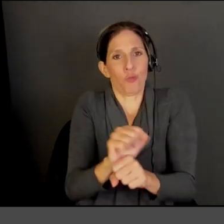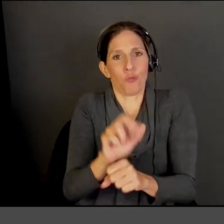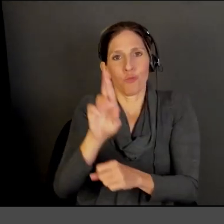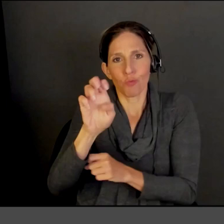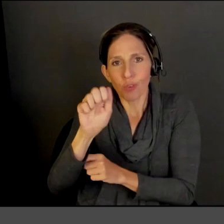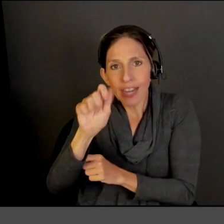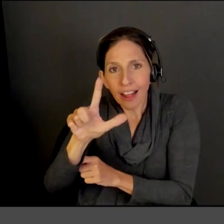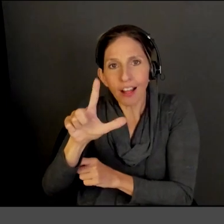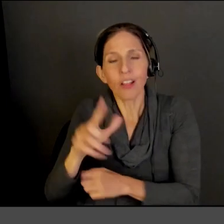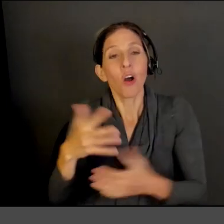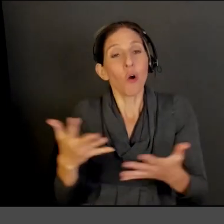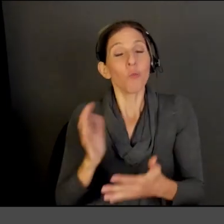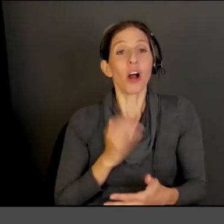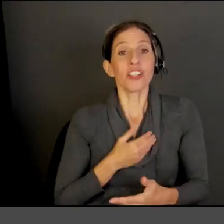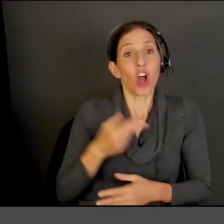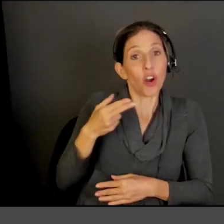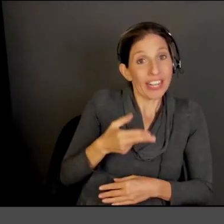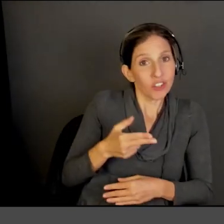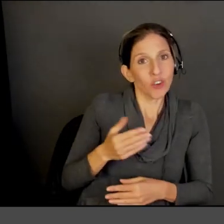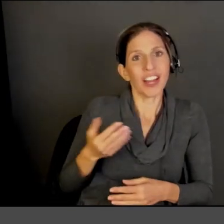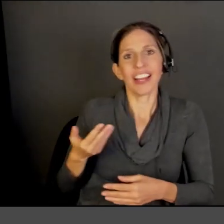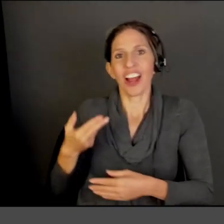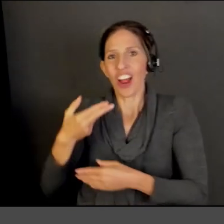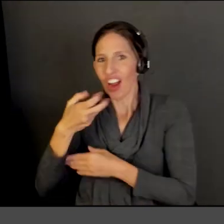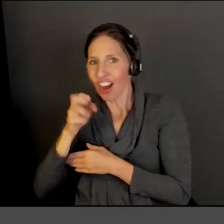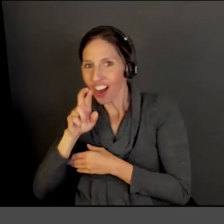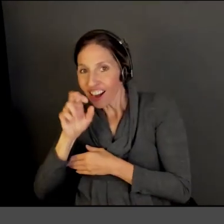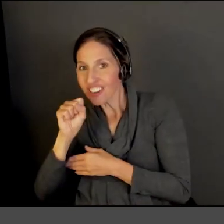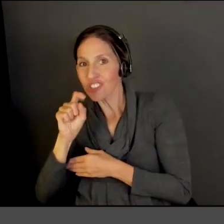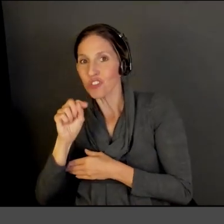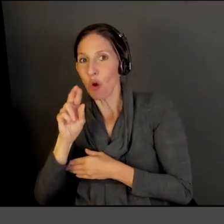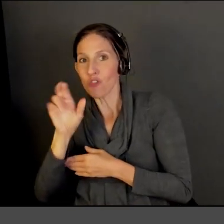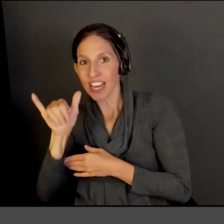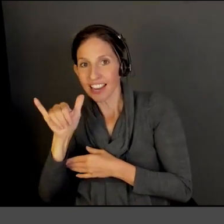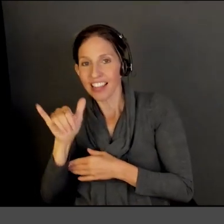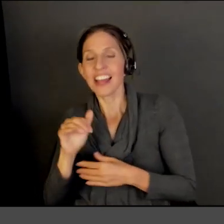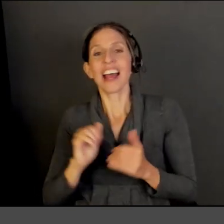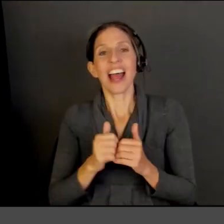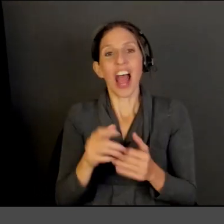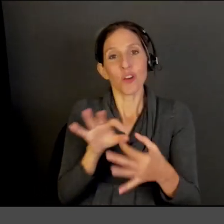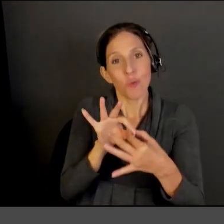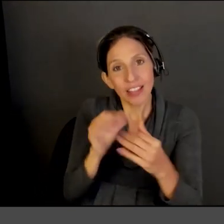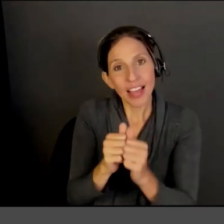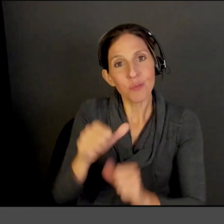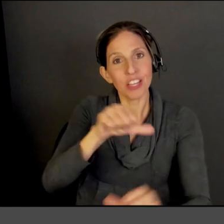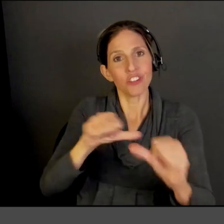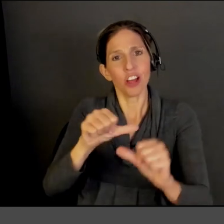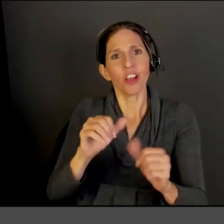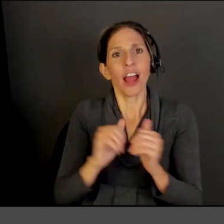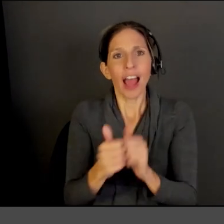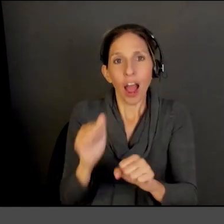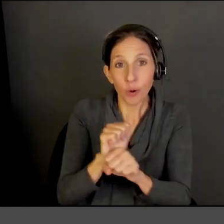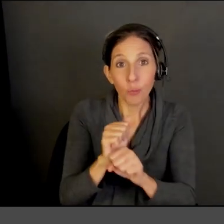AND HOW WE RELATE TO EACH OTHER AND HOW WE CAN WORK TOGETHER. BECAUSE WE'RE TALKING ABOUT ENGAGEMENT.